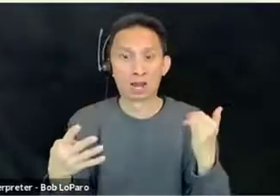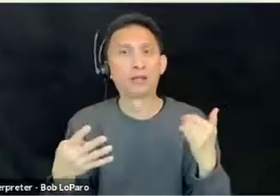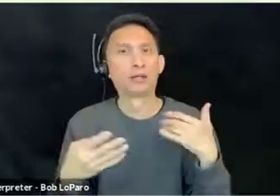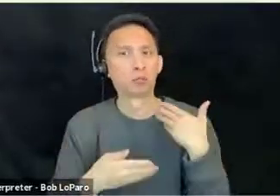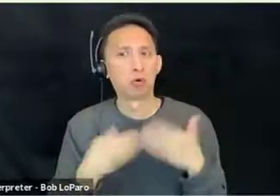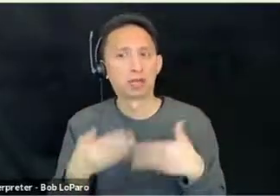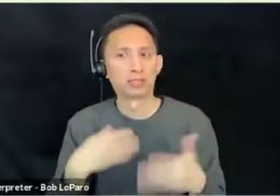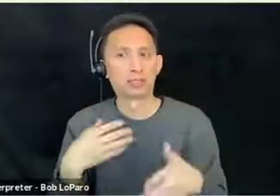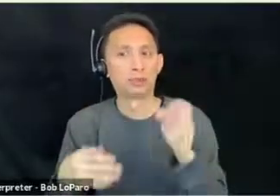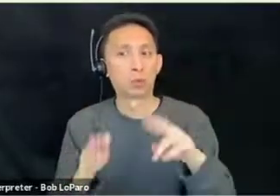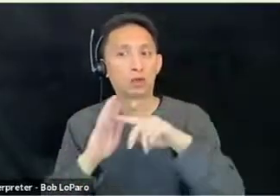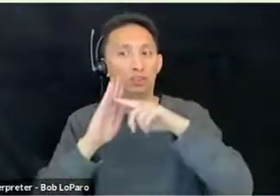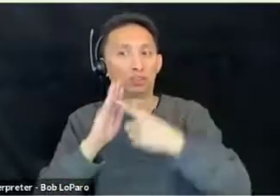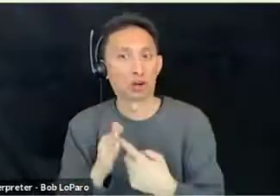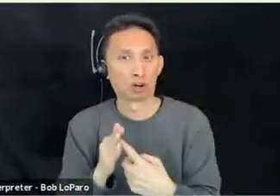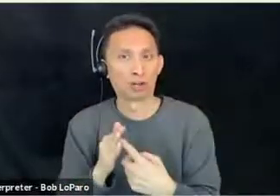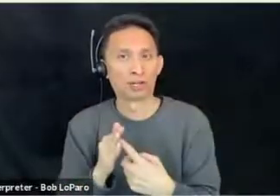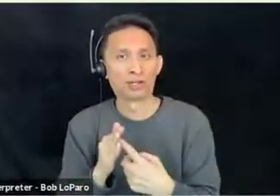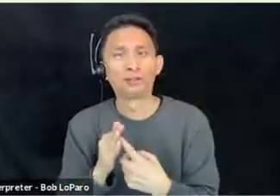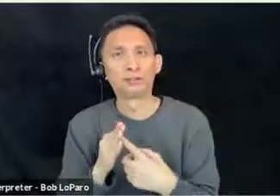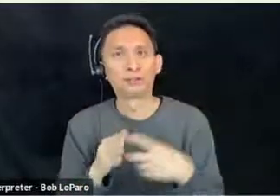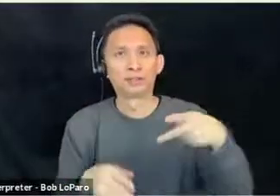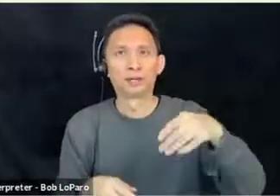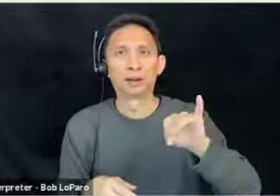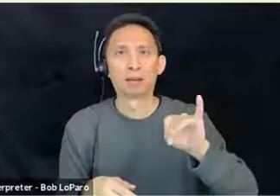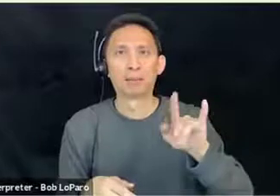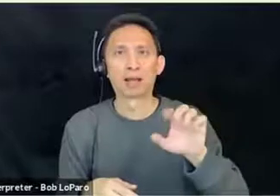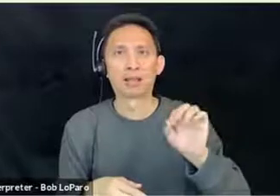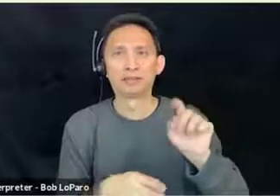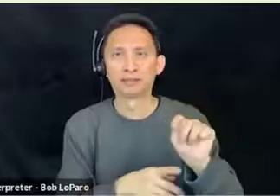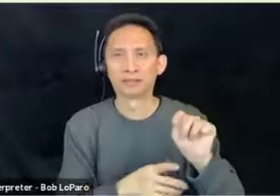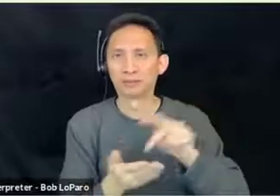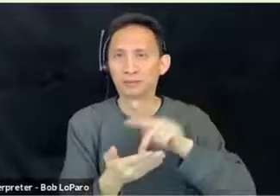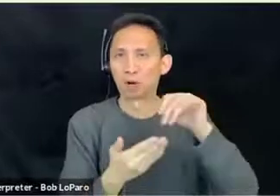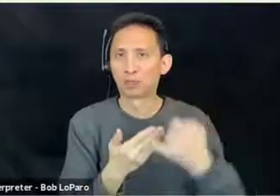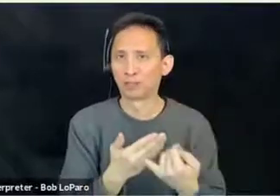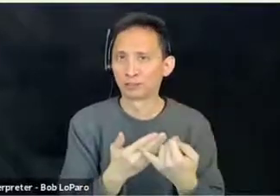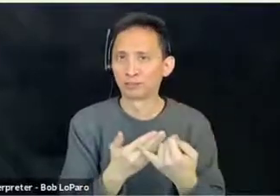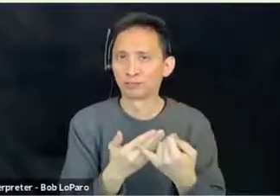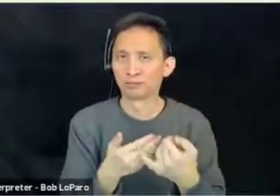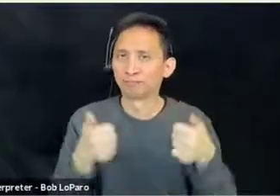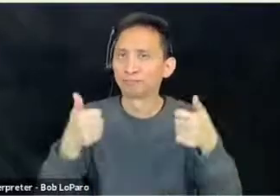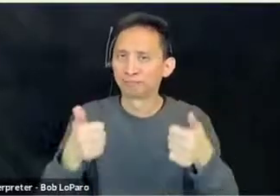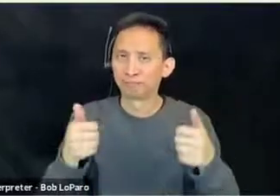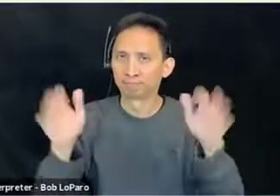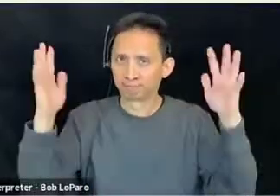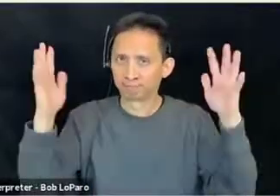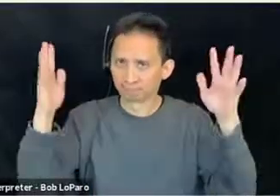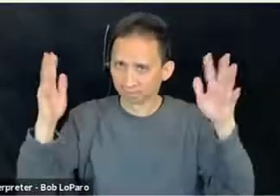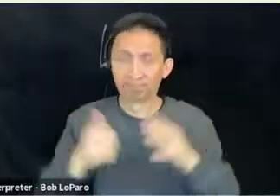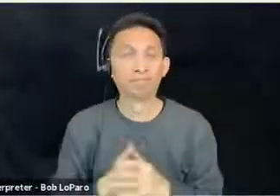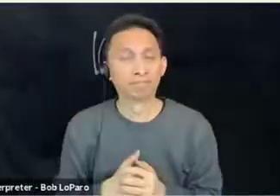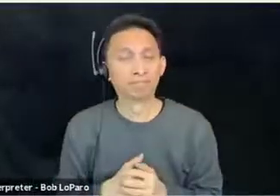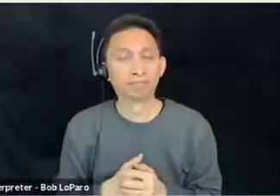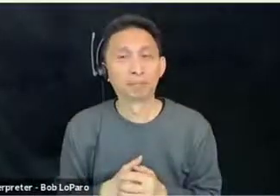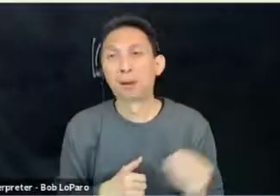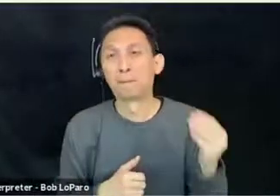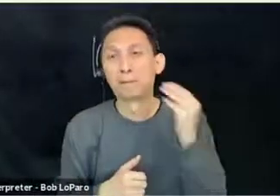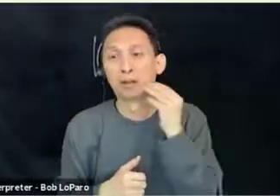or starting pilot projects for newborn screening. When Marilyn mentioned Puerto Rico,